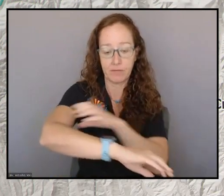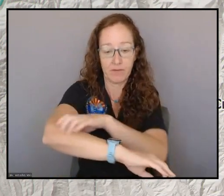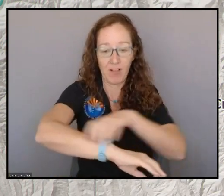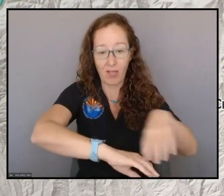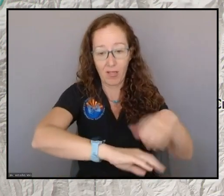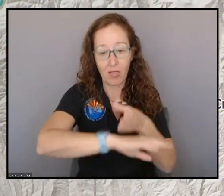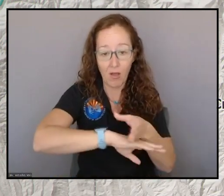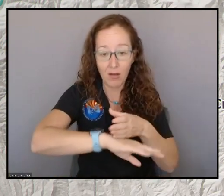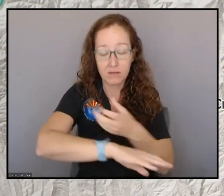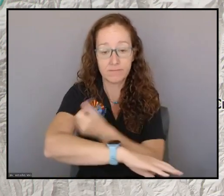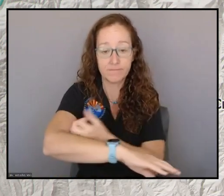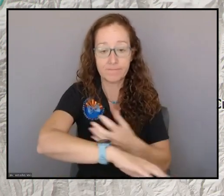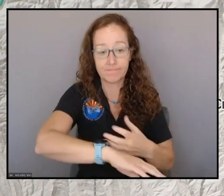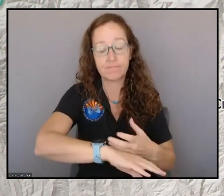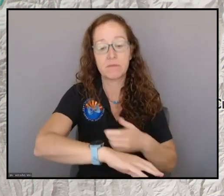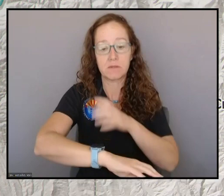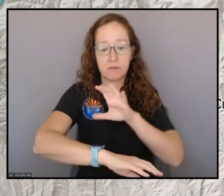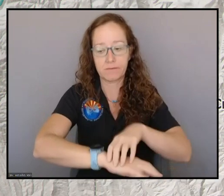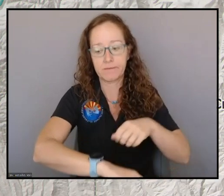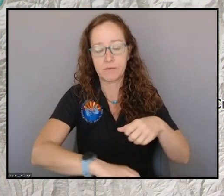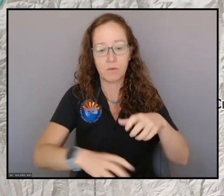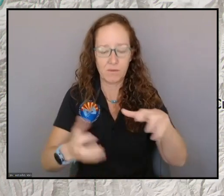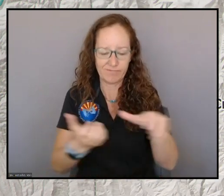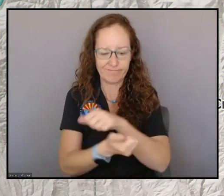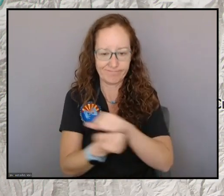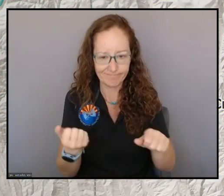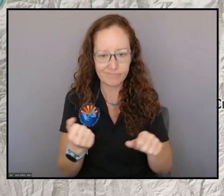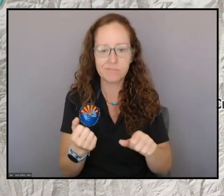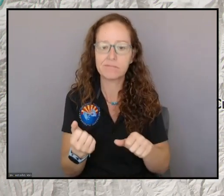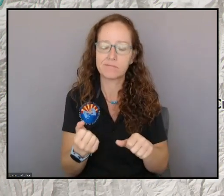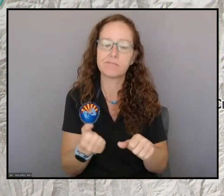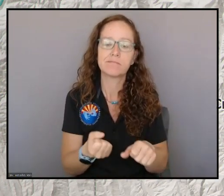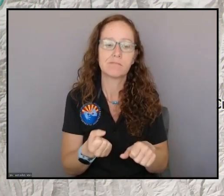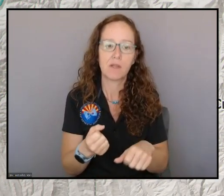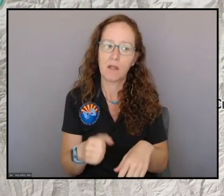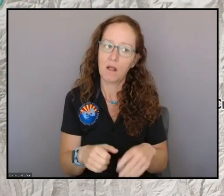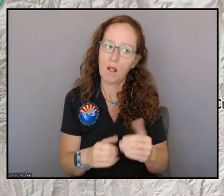time-consuming, tedious, labor intensive project and so it